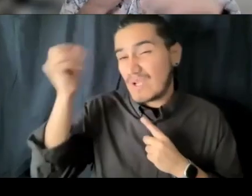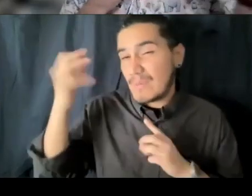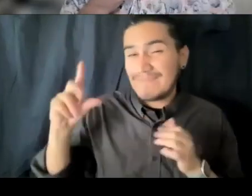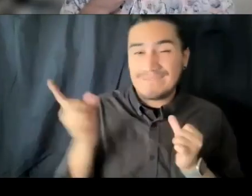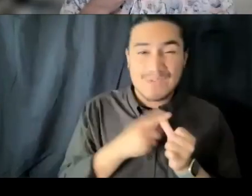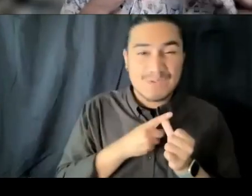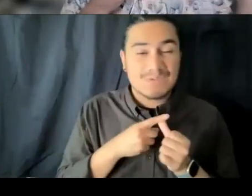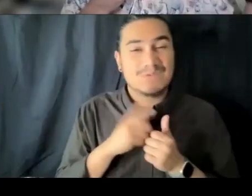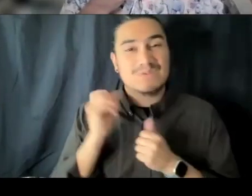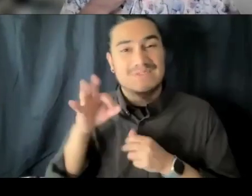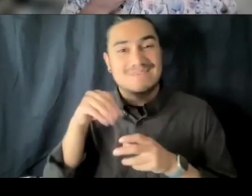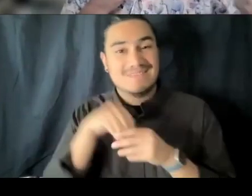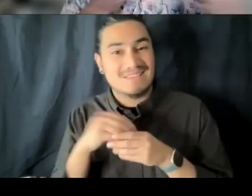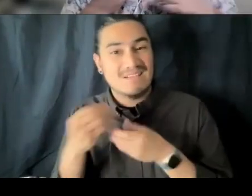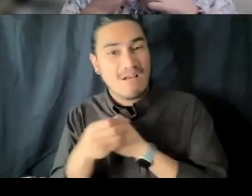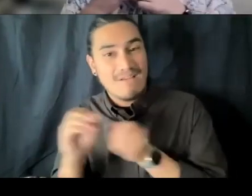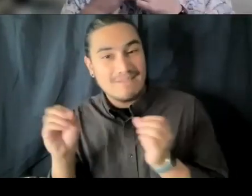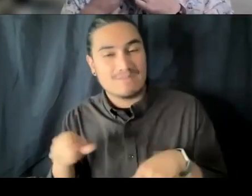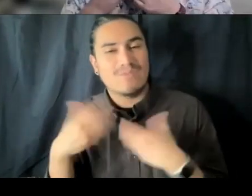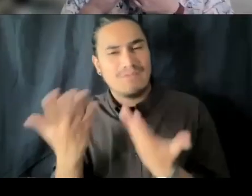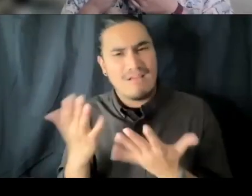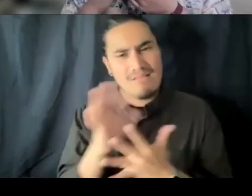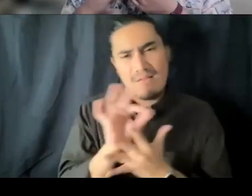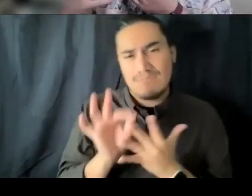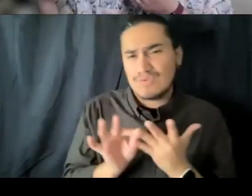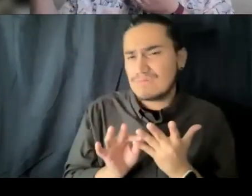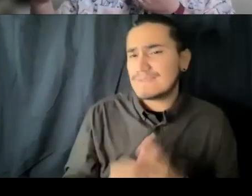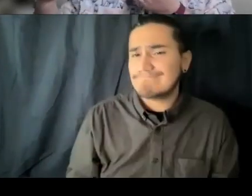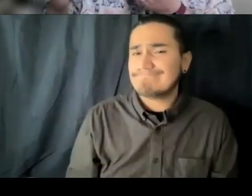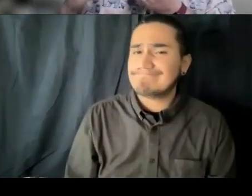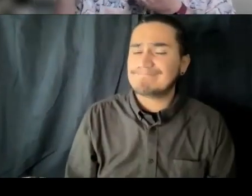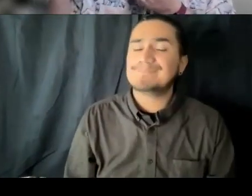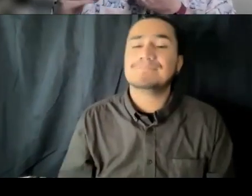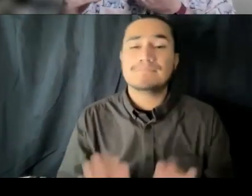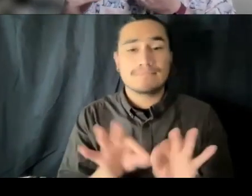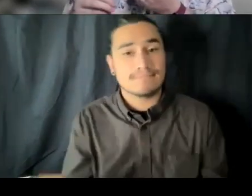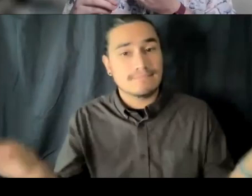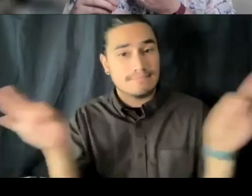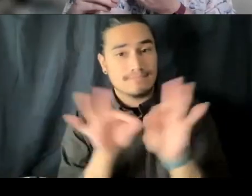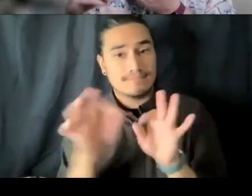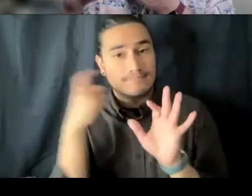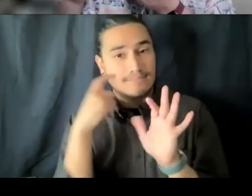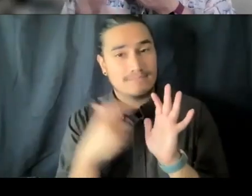If they're in their office, offering choices. It's important to note that for some people,